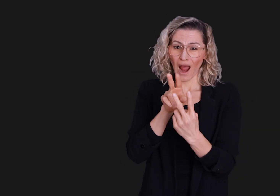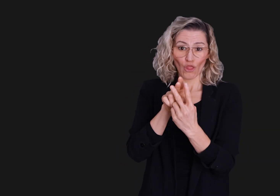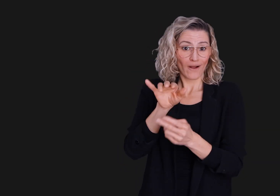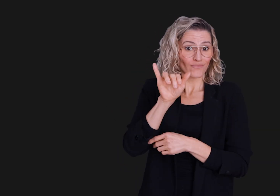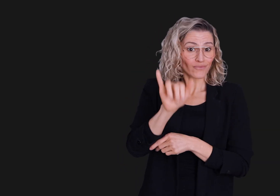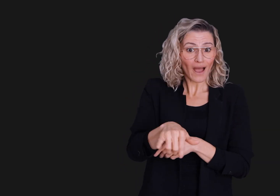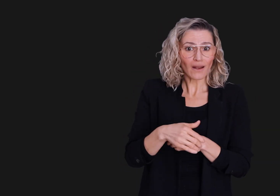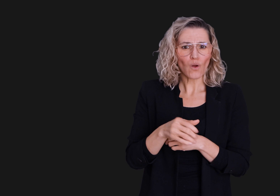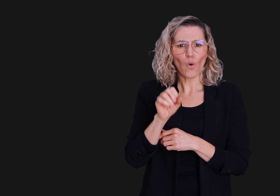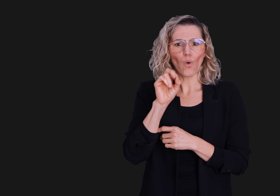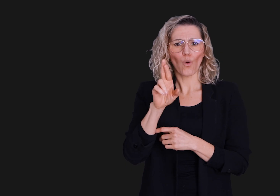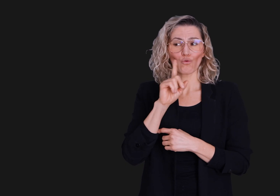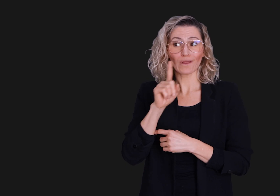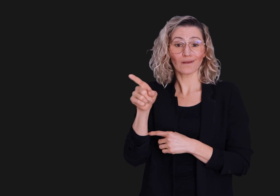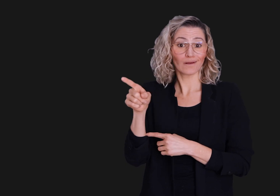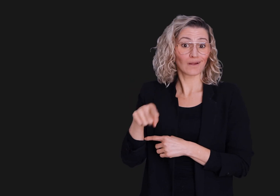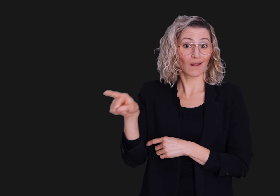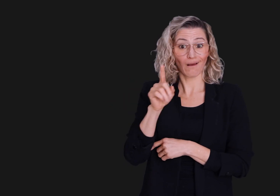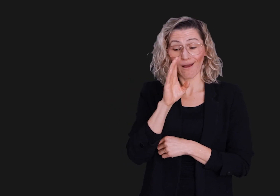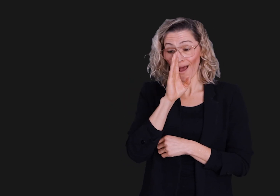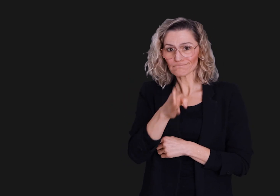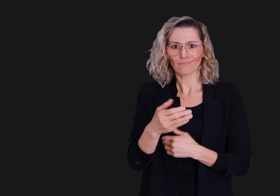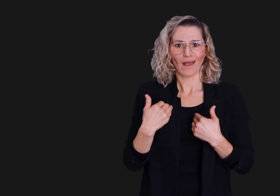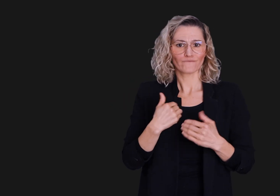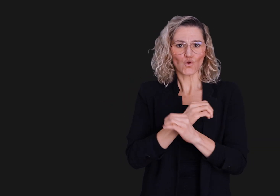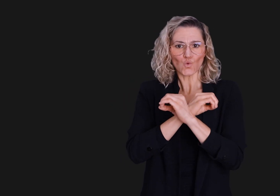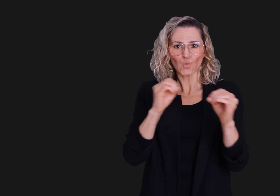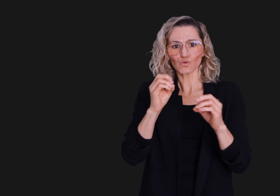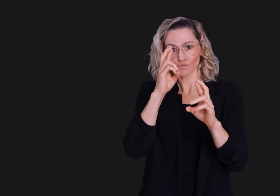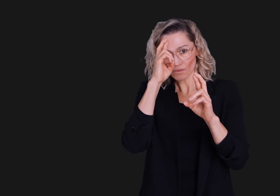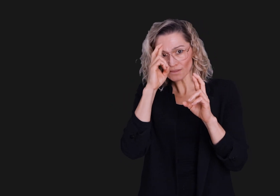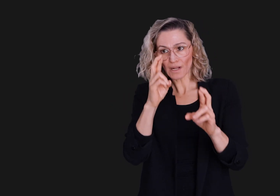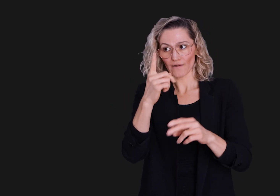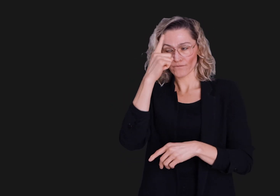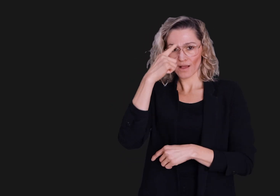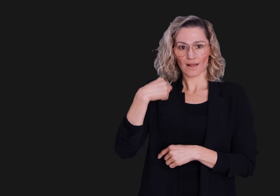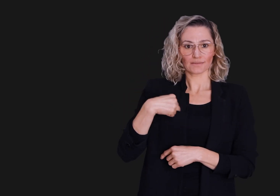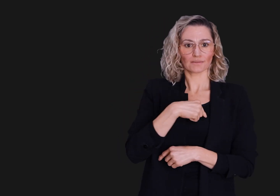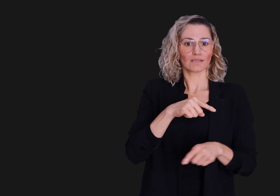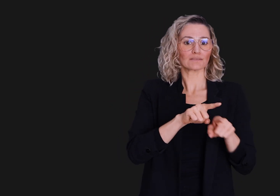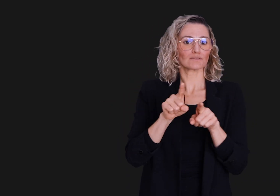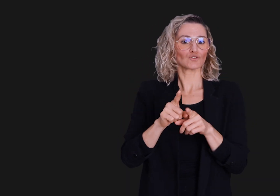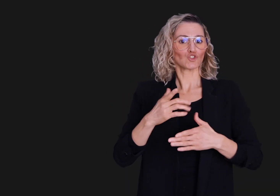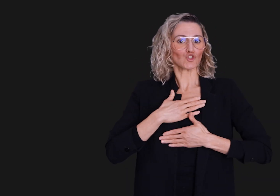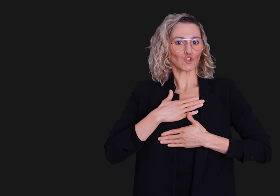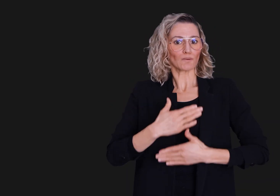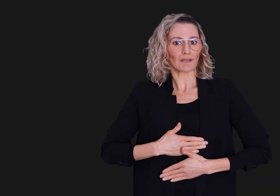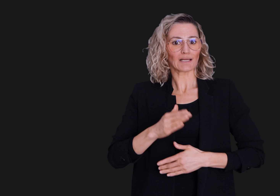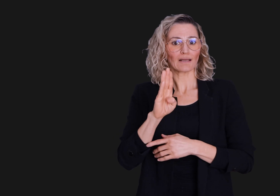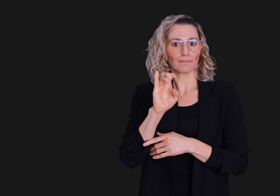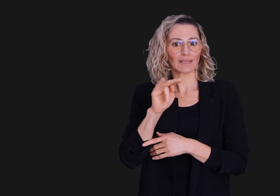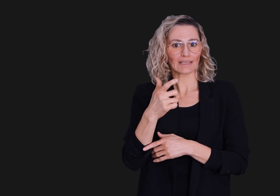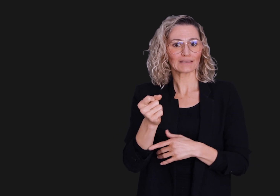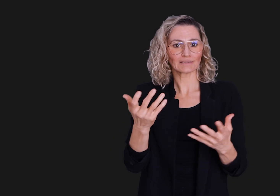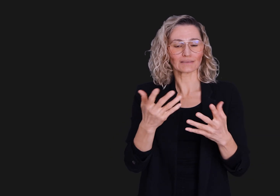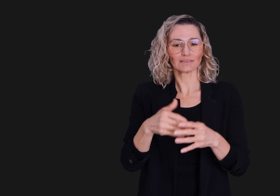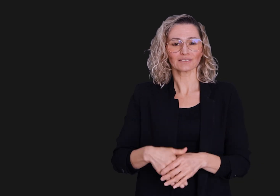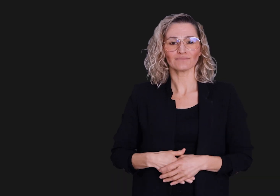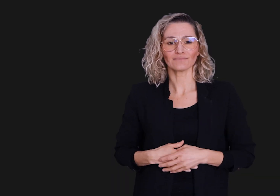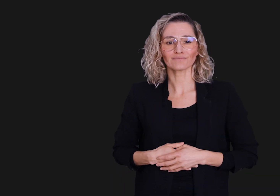Either that or they just flat out have no respect for us as human beings.” – Online survey participant